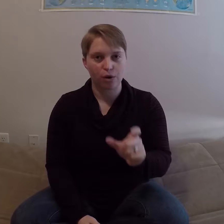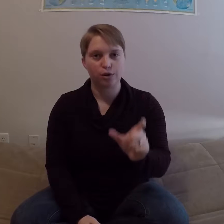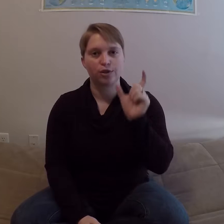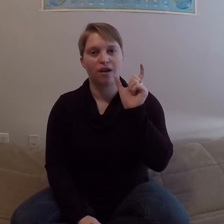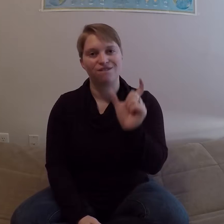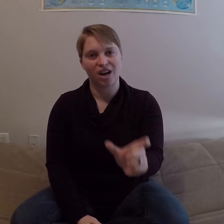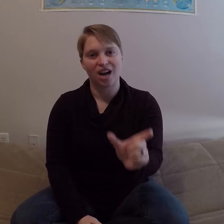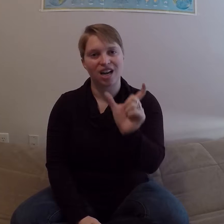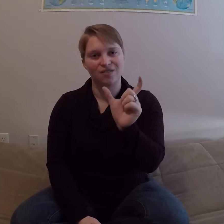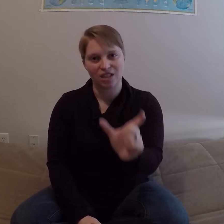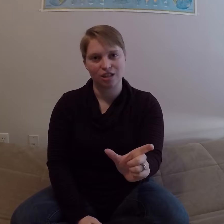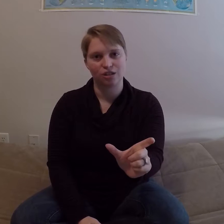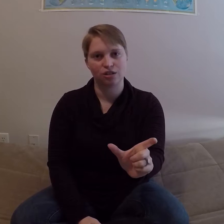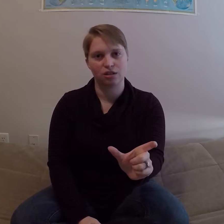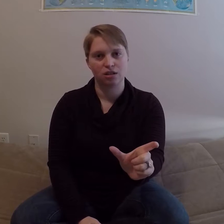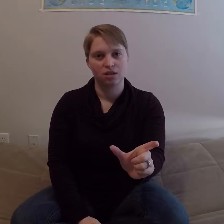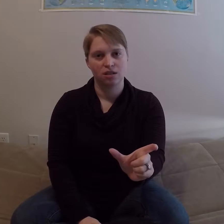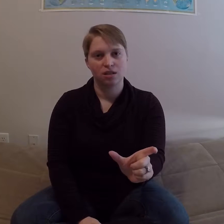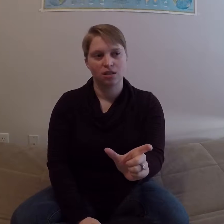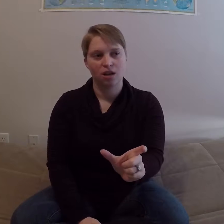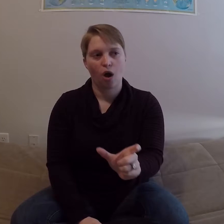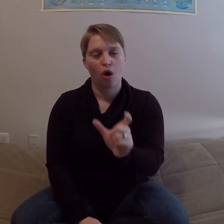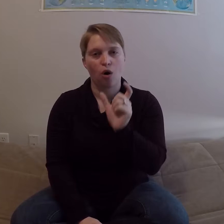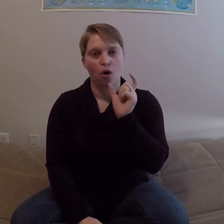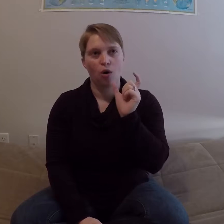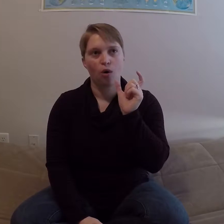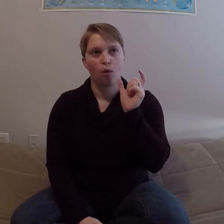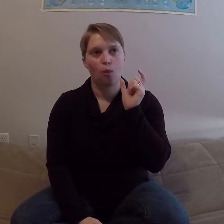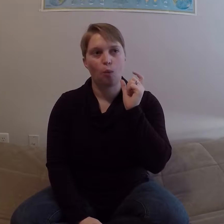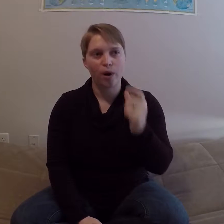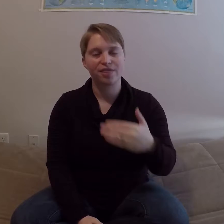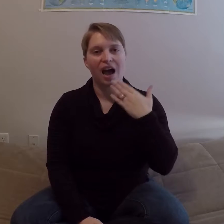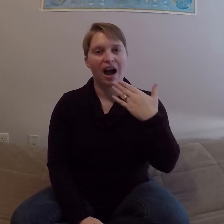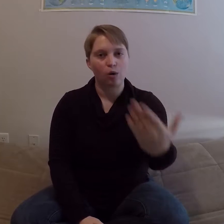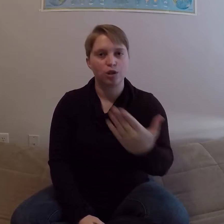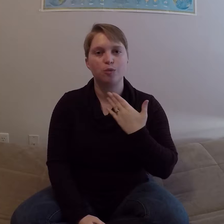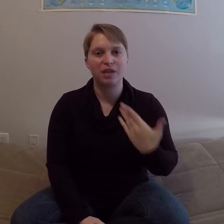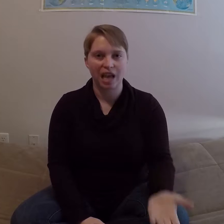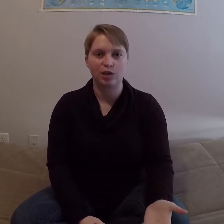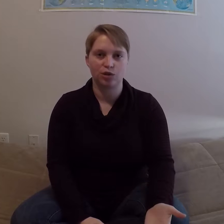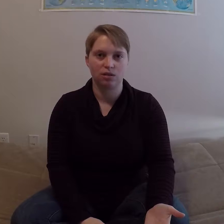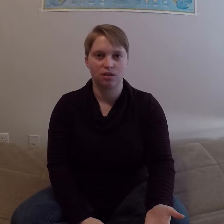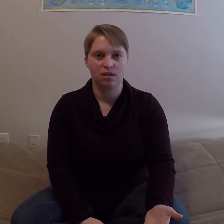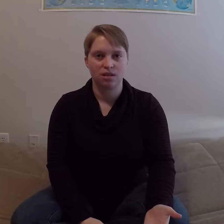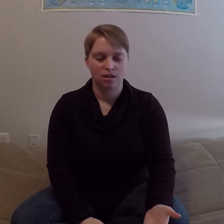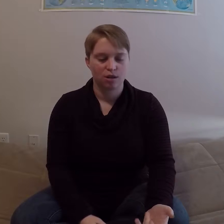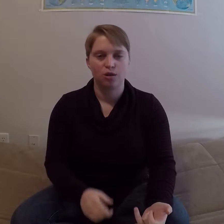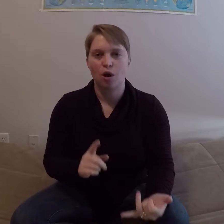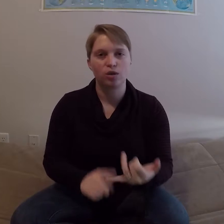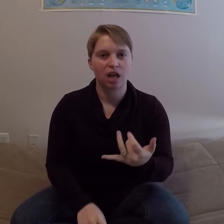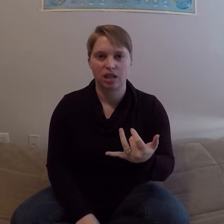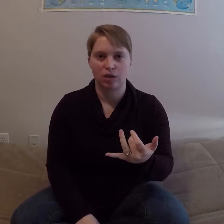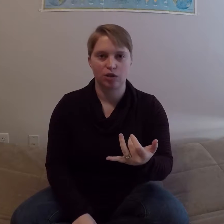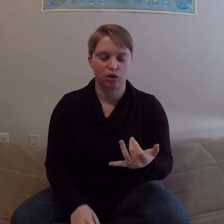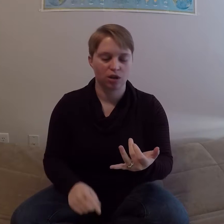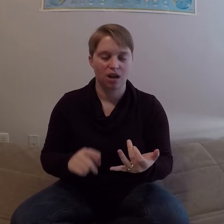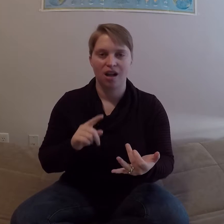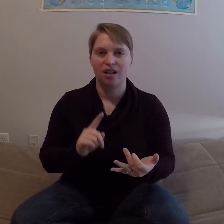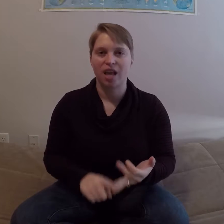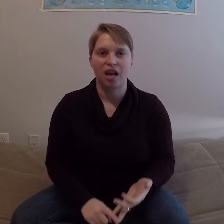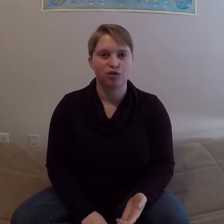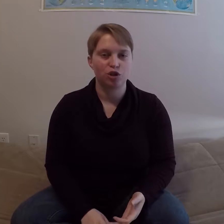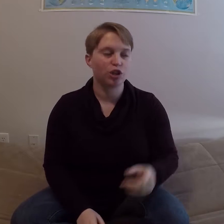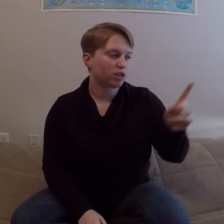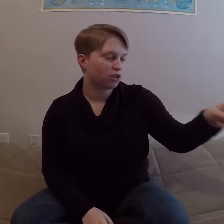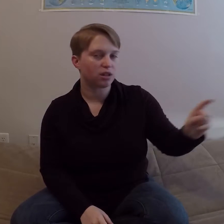first five years without communication? No sign language. They have to use basic gestures